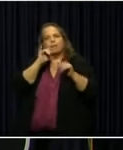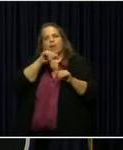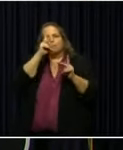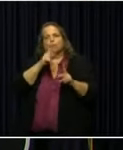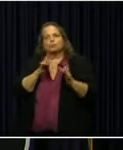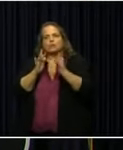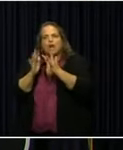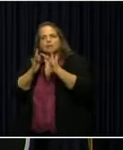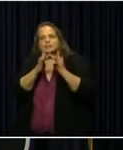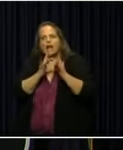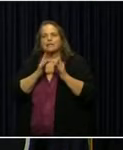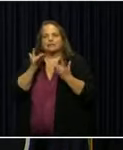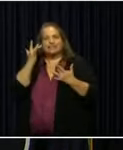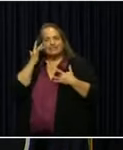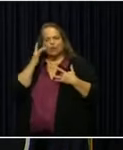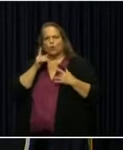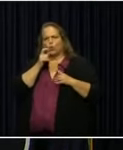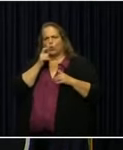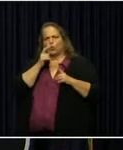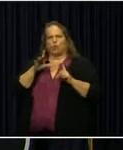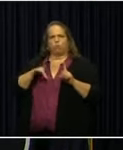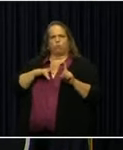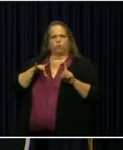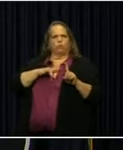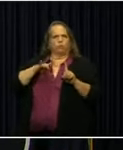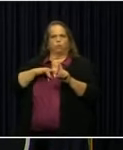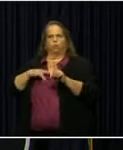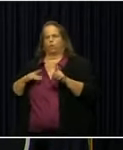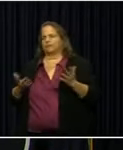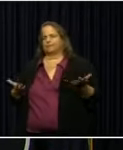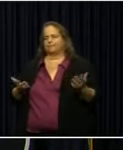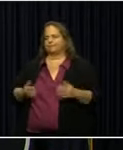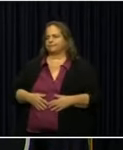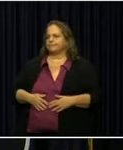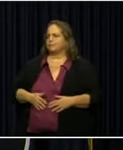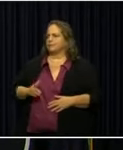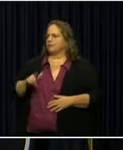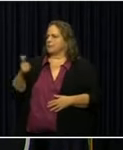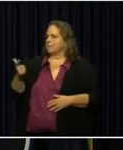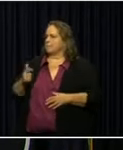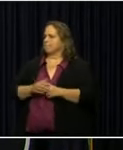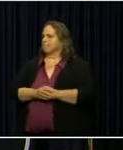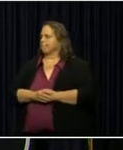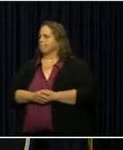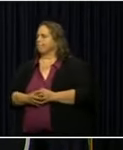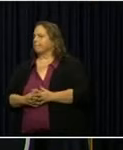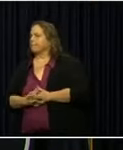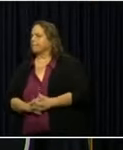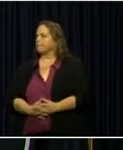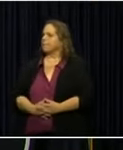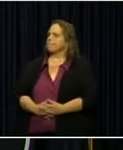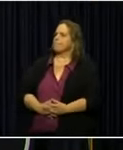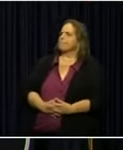RESTRICTIONS -- I WANT TO BE VERY CLEAR -- THERE WILL BE MORE DISEASE, MORE PEOPLE WILL GET INFECTED.